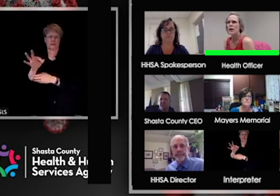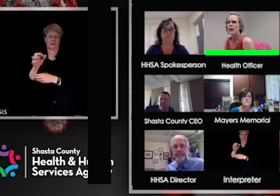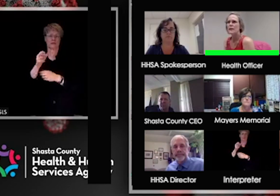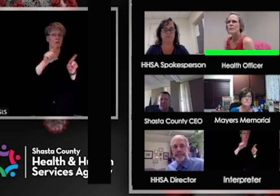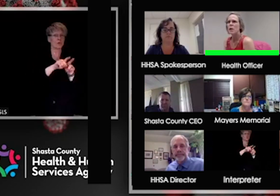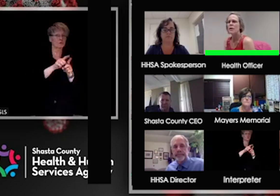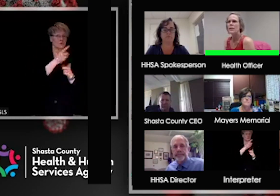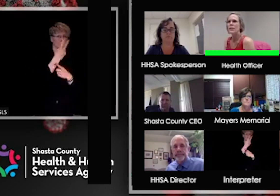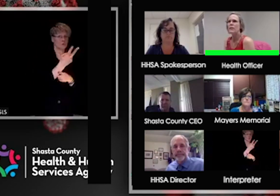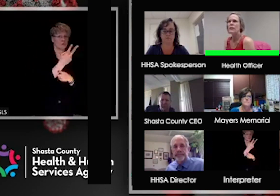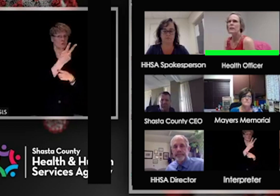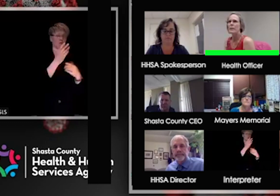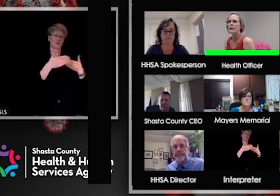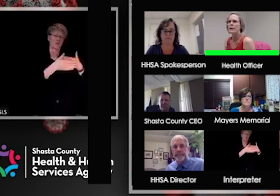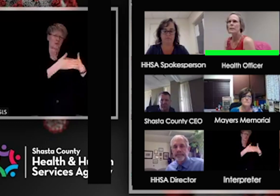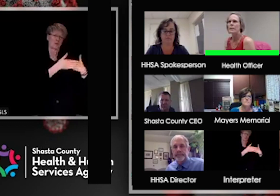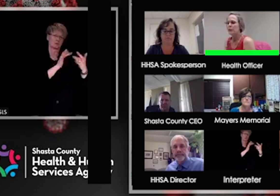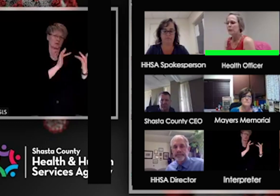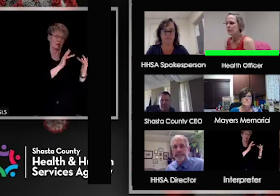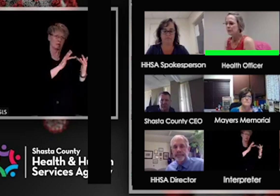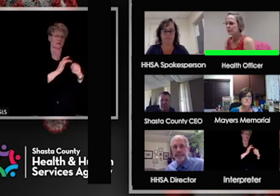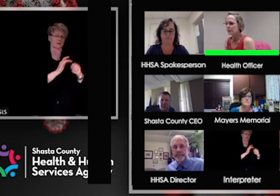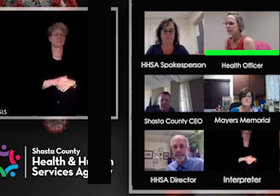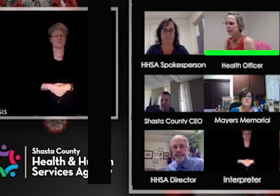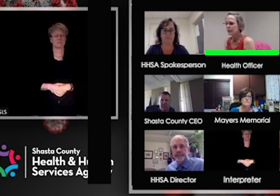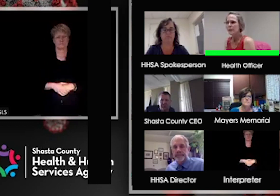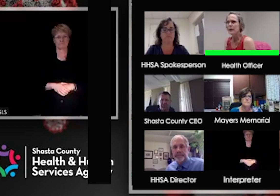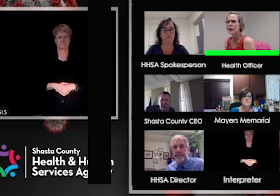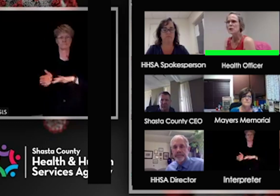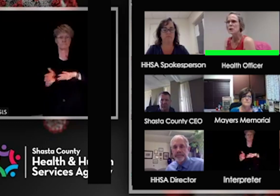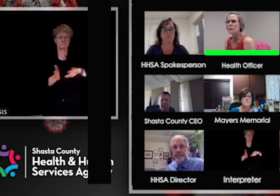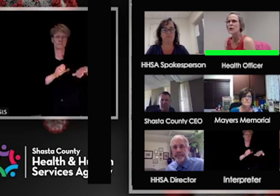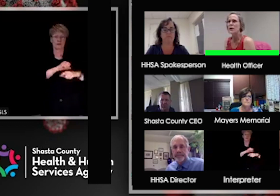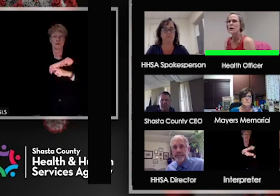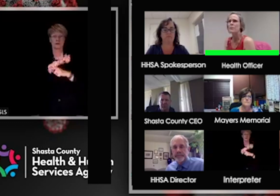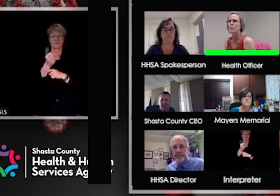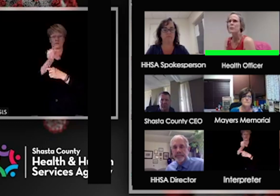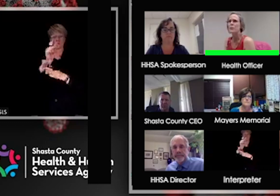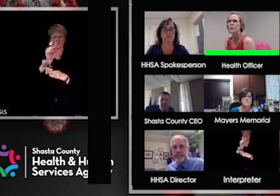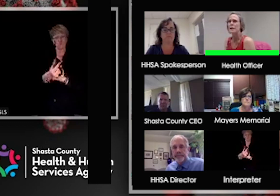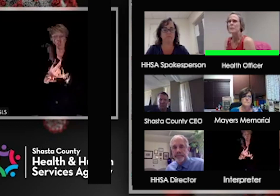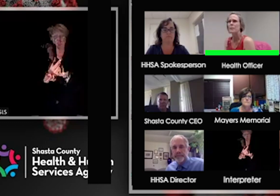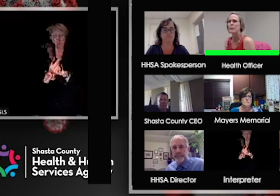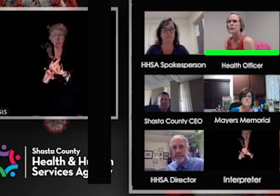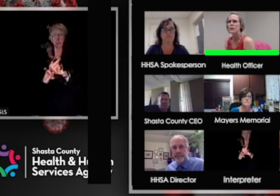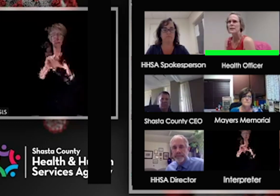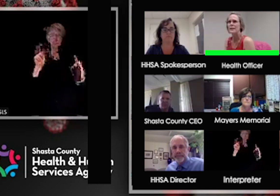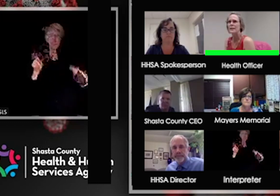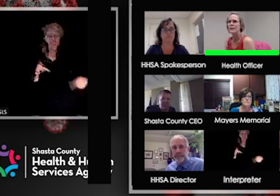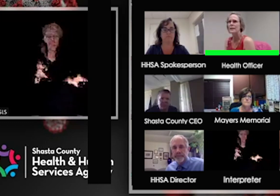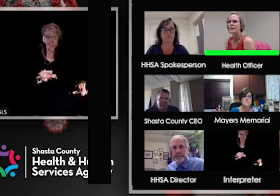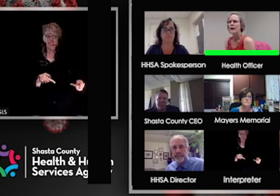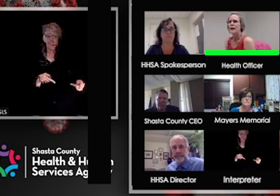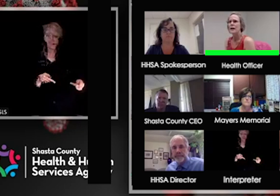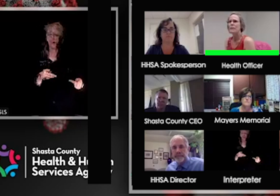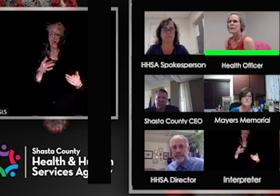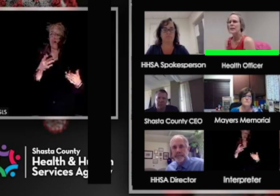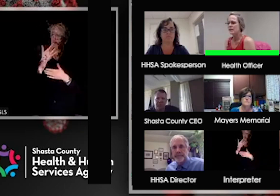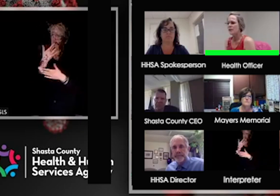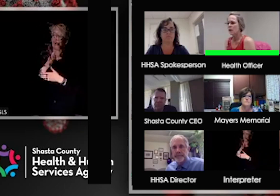party, small thankfully, about eleven people. So far, four people who attended have tested